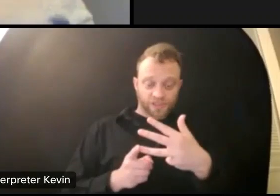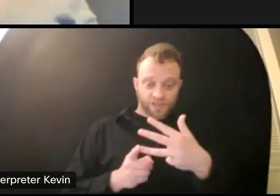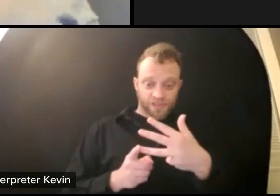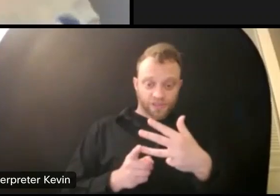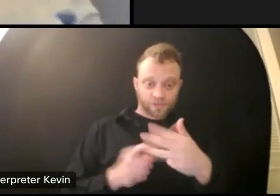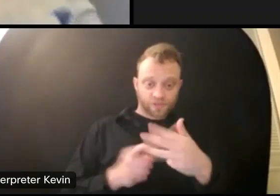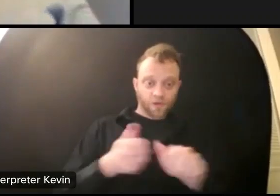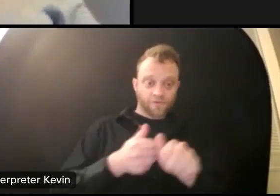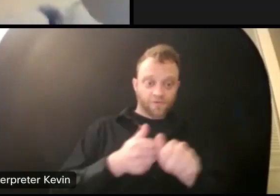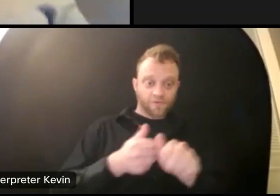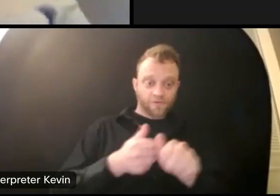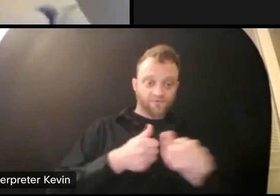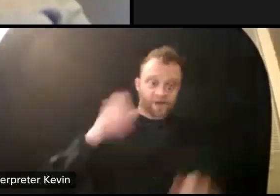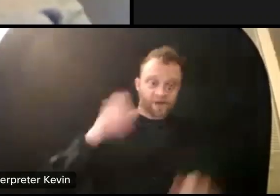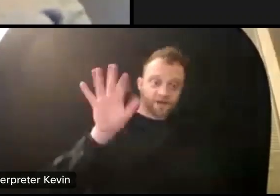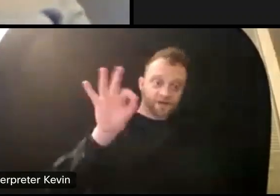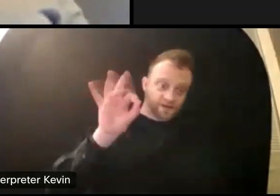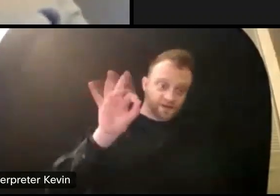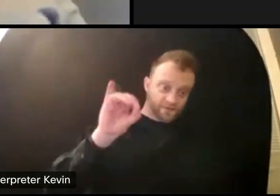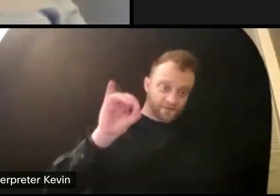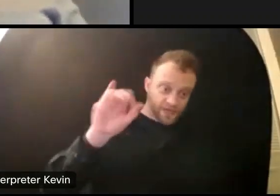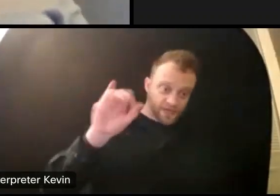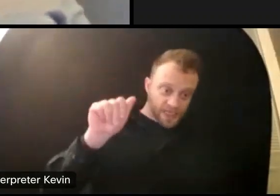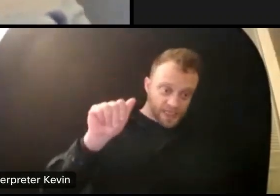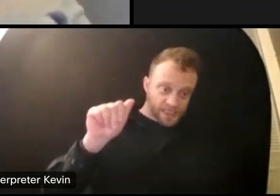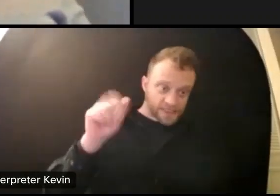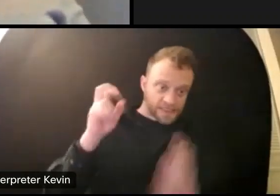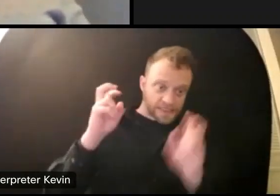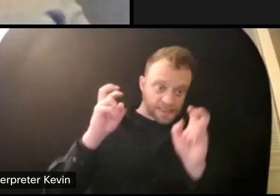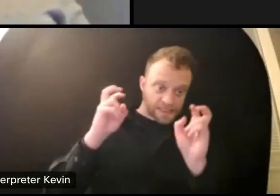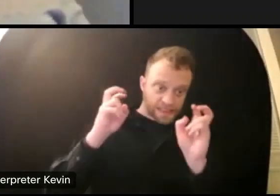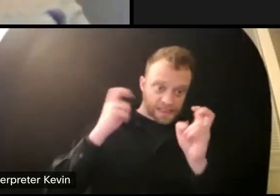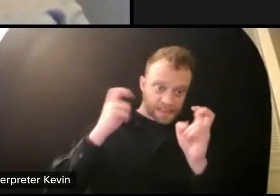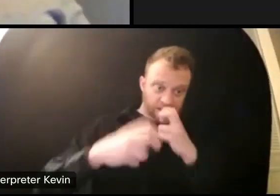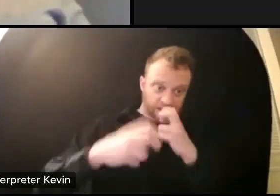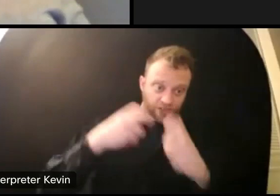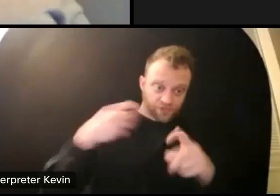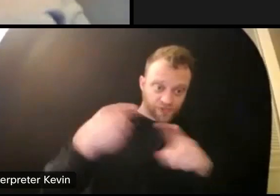Commissioners shouldn't be using any phones other than ANC phones,